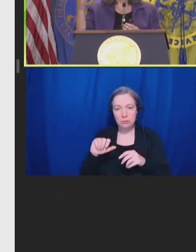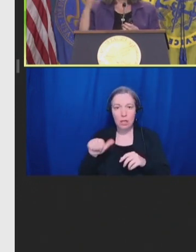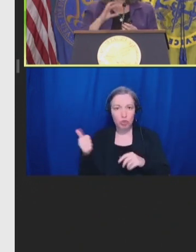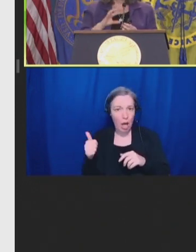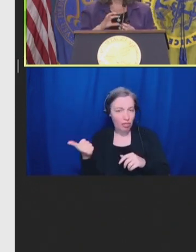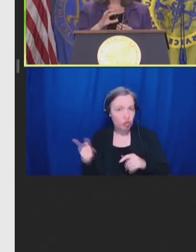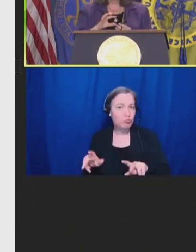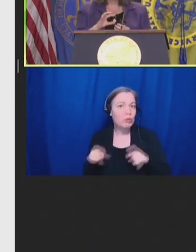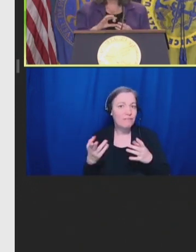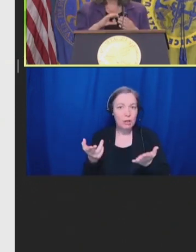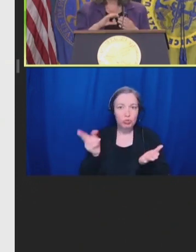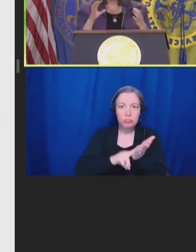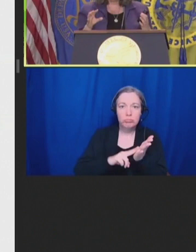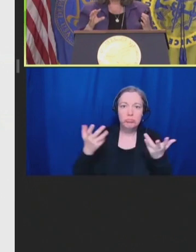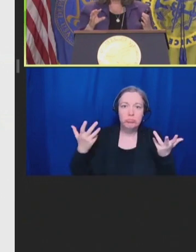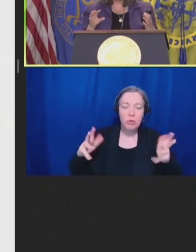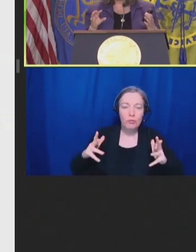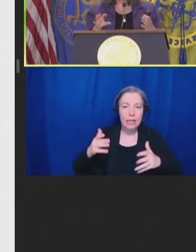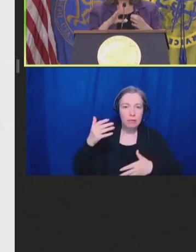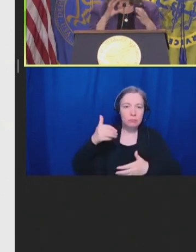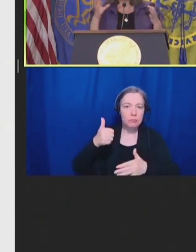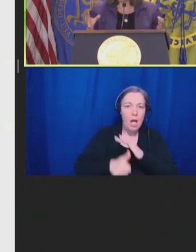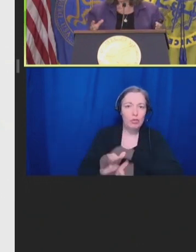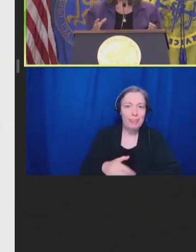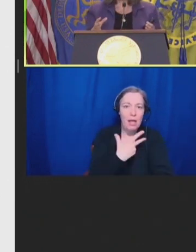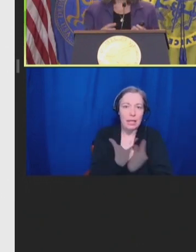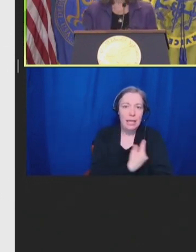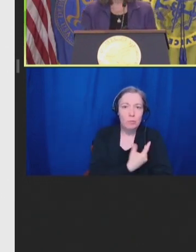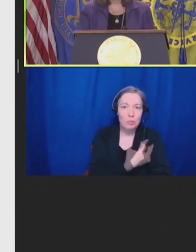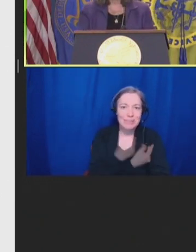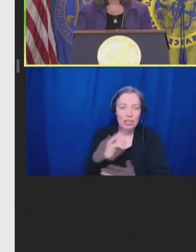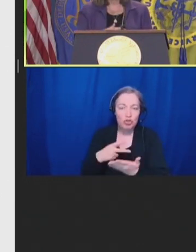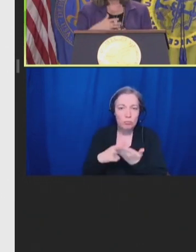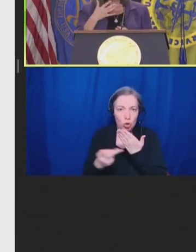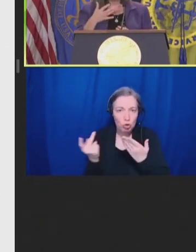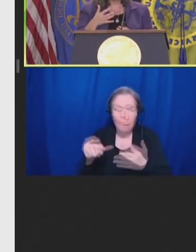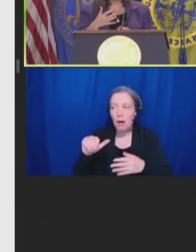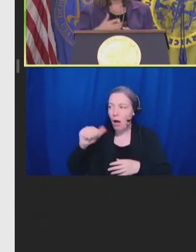enrolled as part of our immunization programs or part of those health departments to get vaccine.